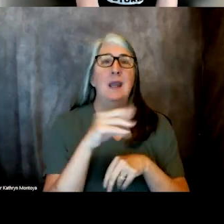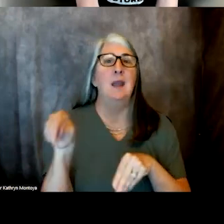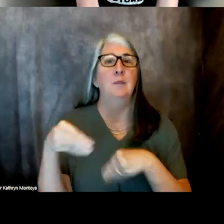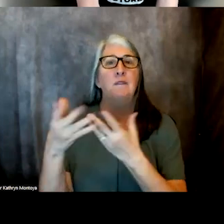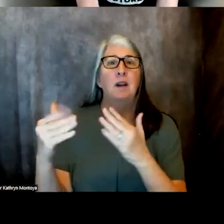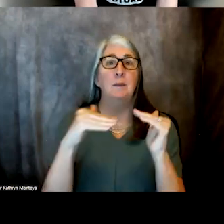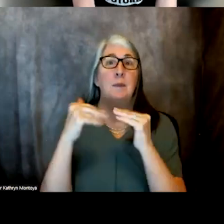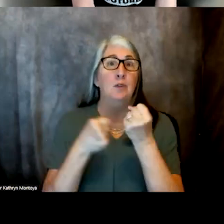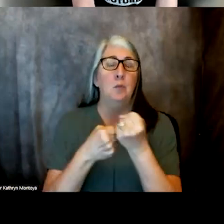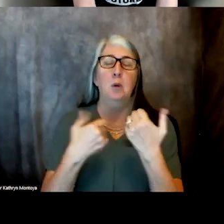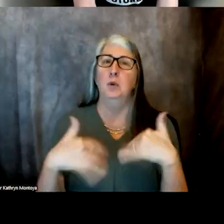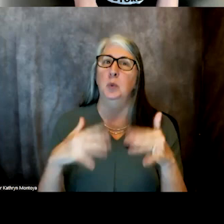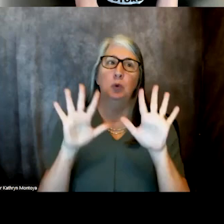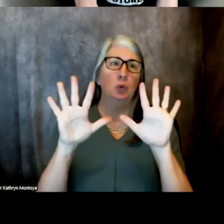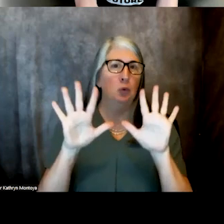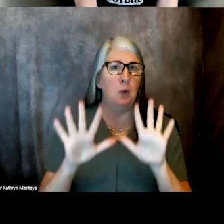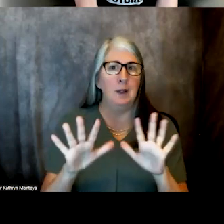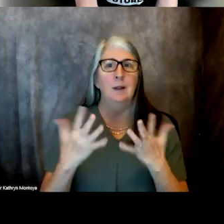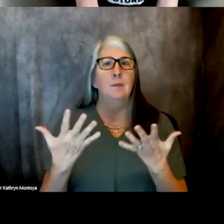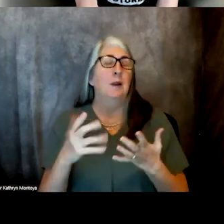WHICH WAS GREAT, BUT I WAS NOT GETTING PAID FOR IT.